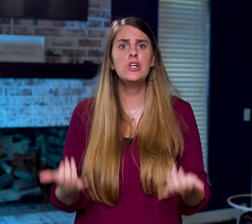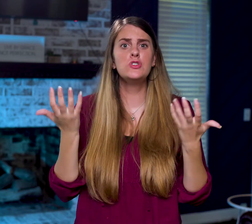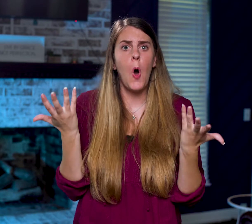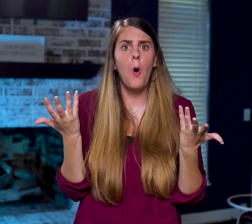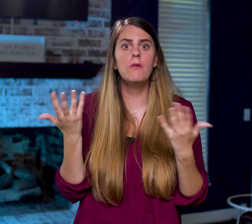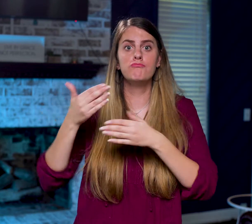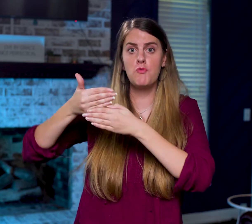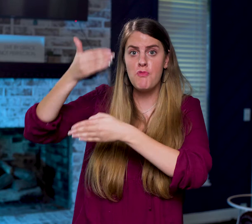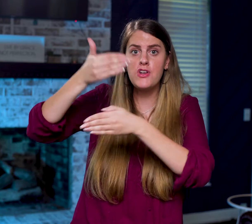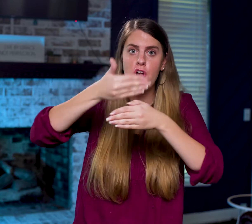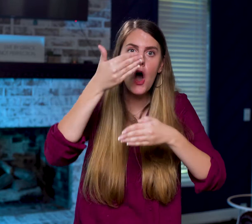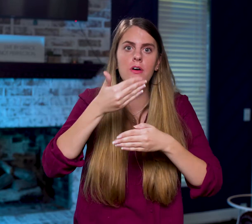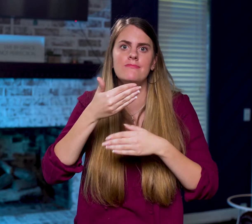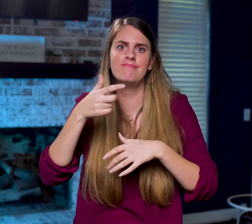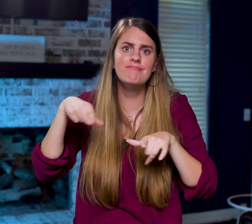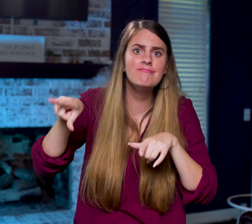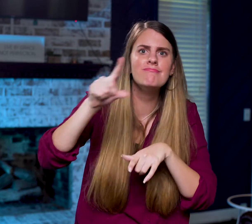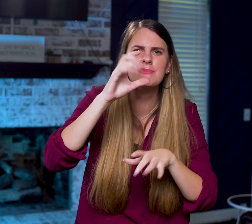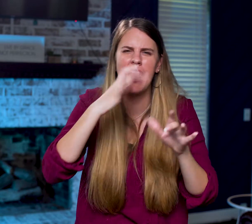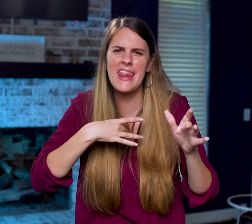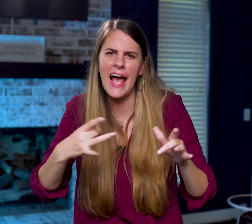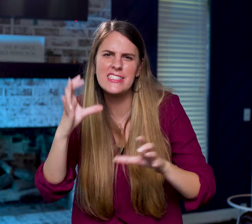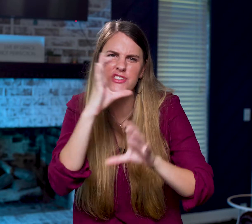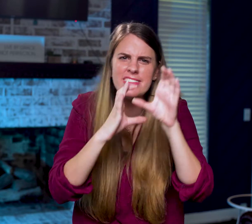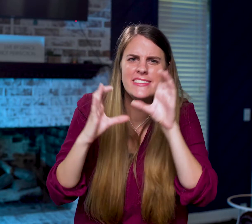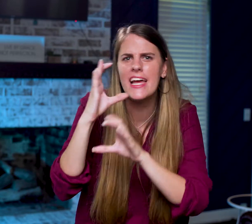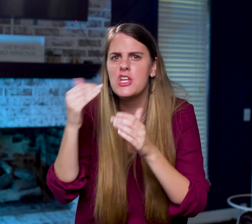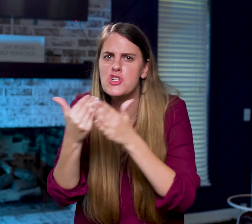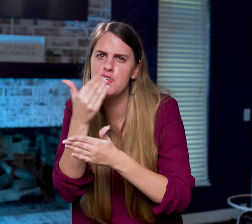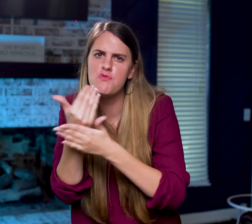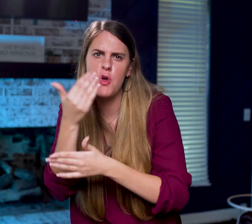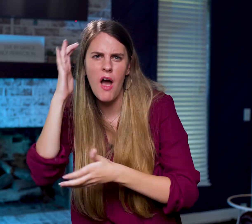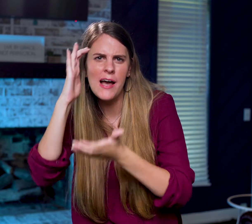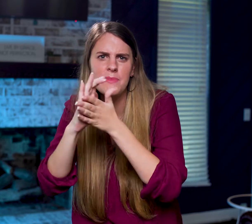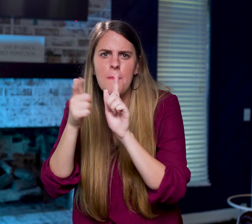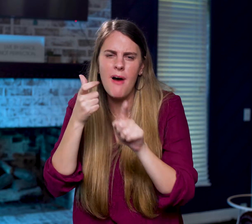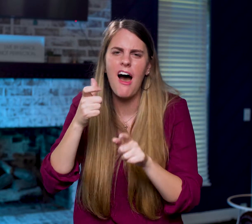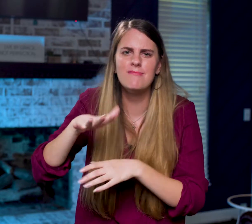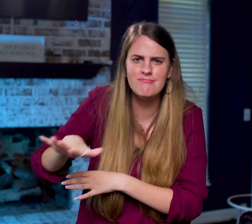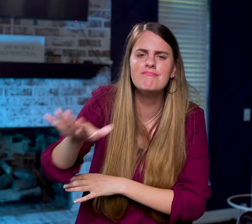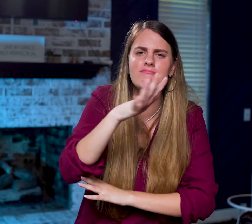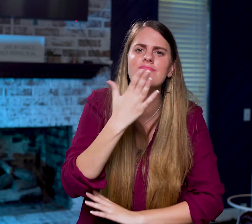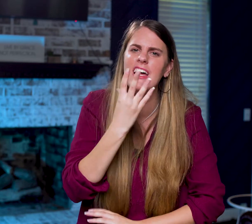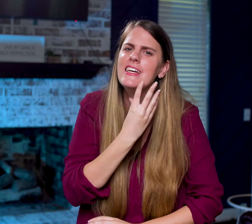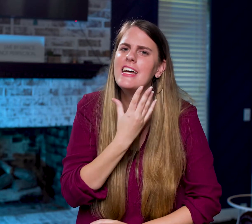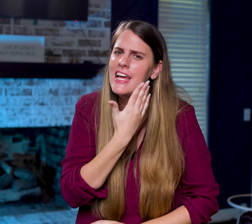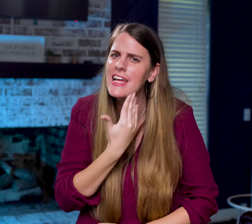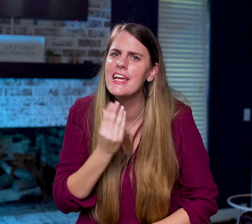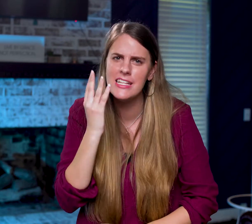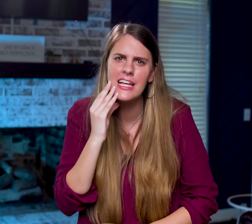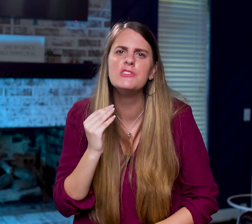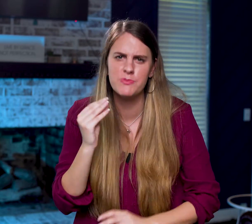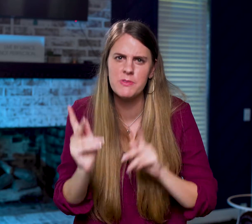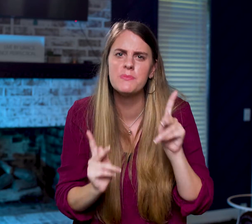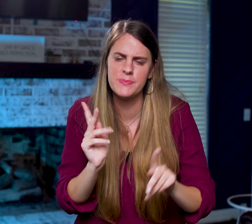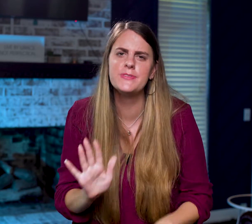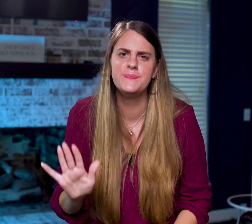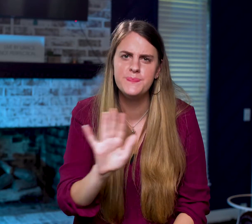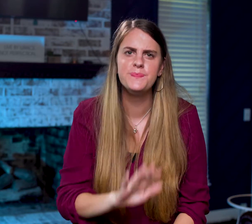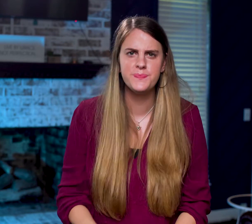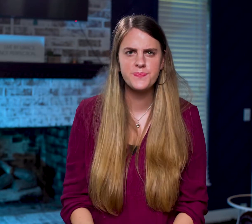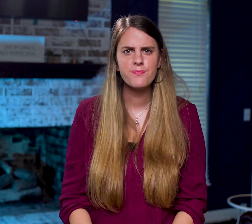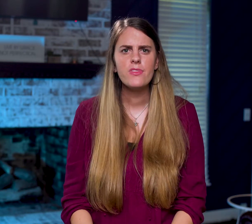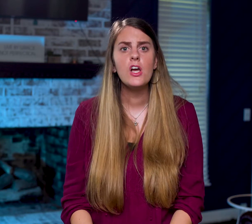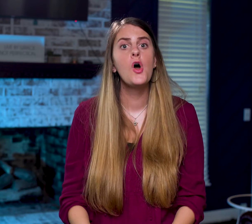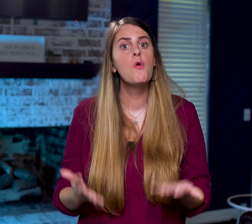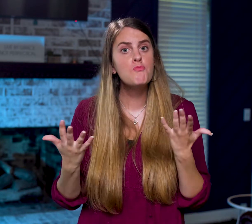so the widows will likely seek out new husbands from among the Israelites,